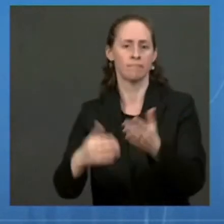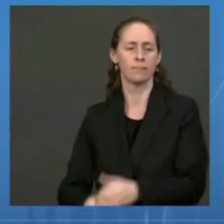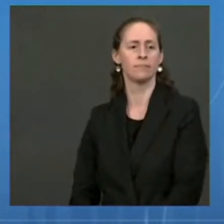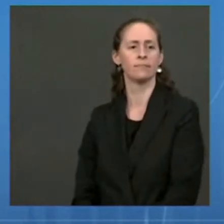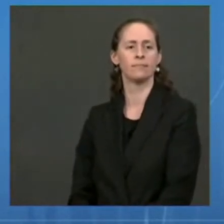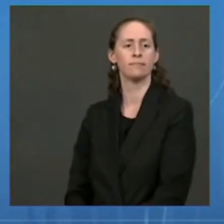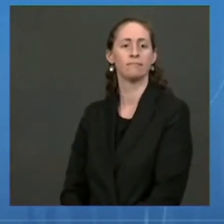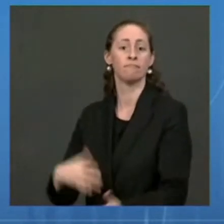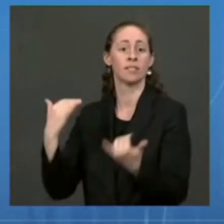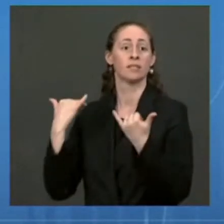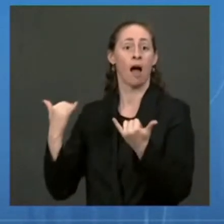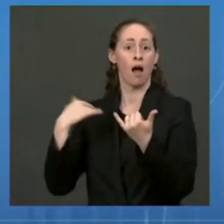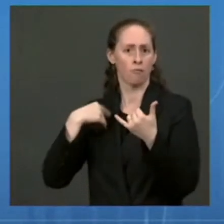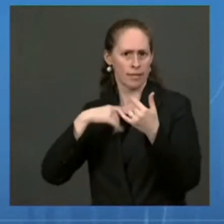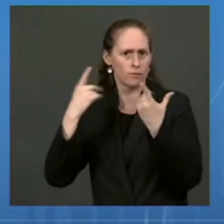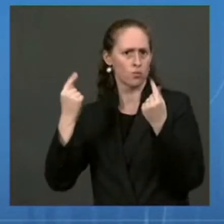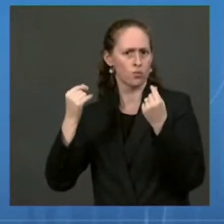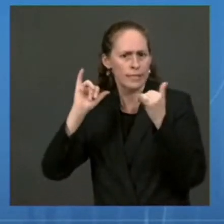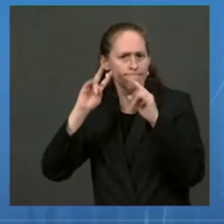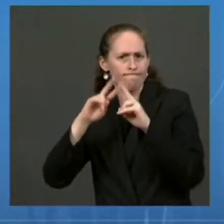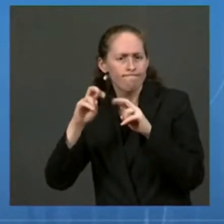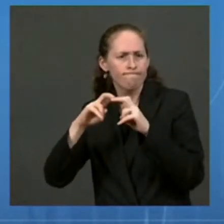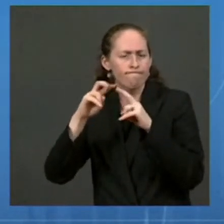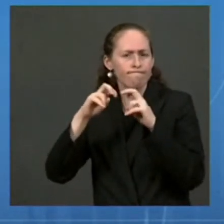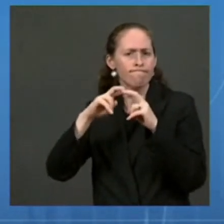QUESTION?